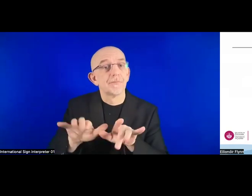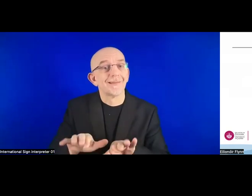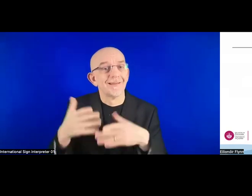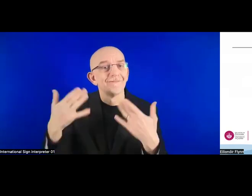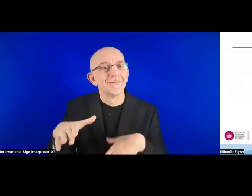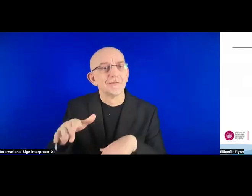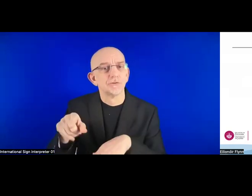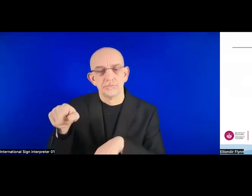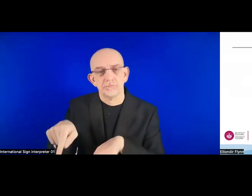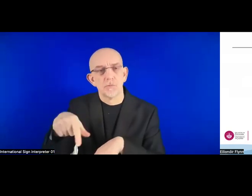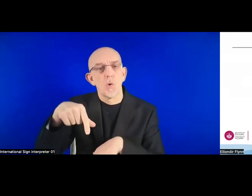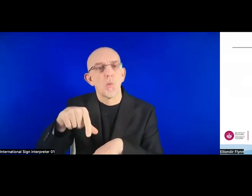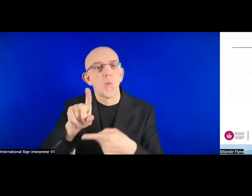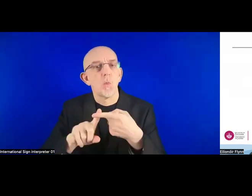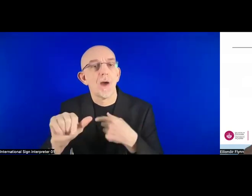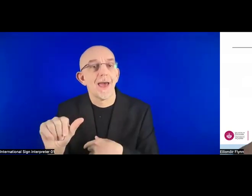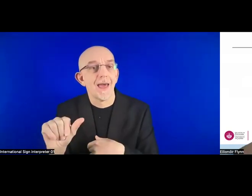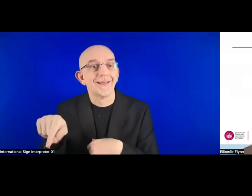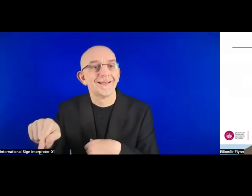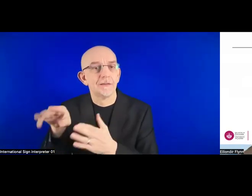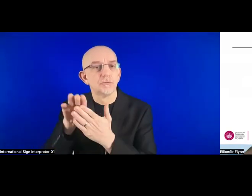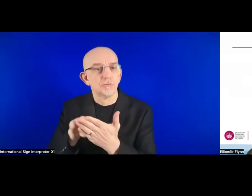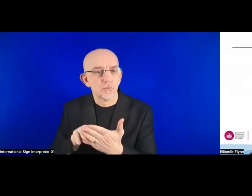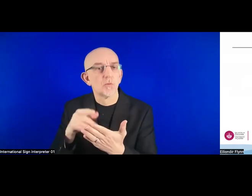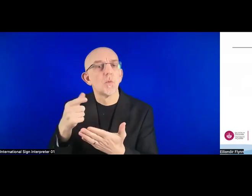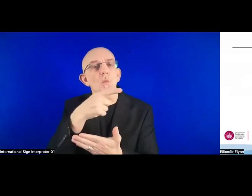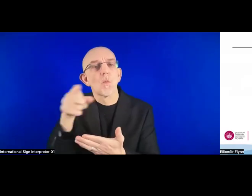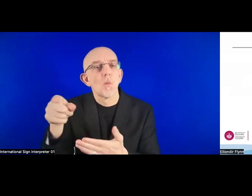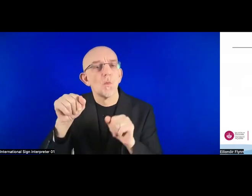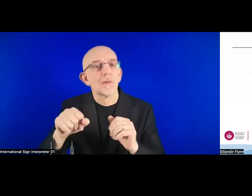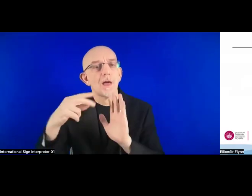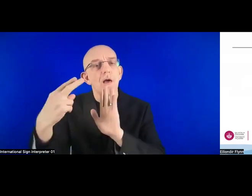on will also be able to have this information. But in the meantime, if you have more